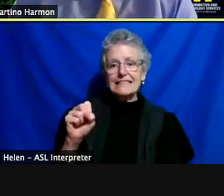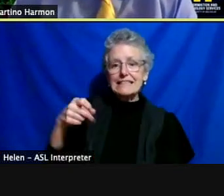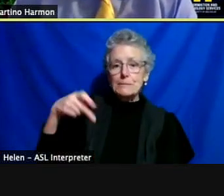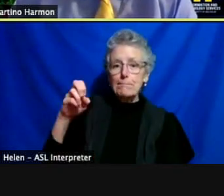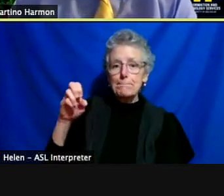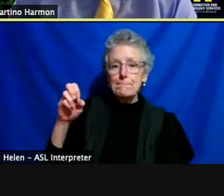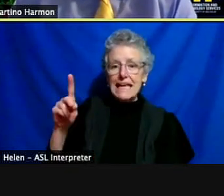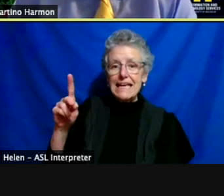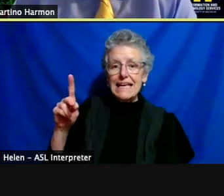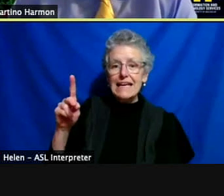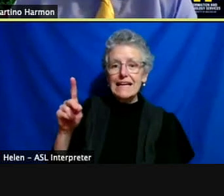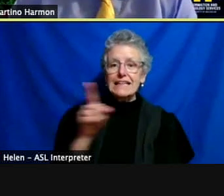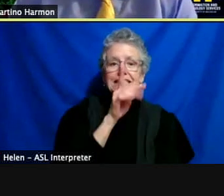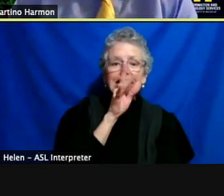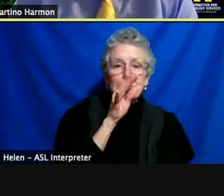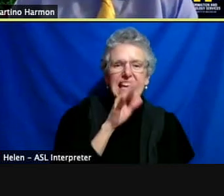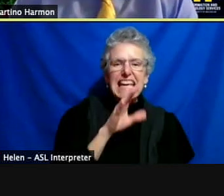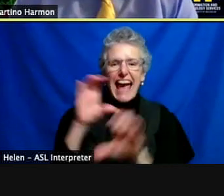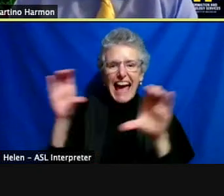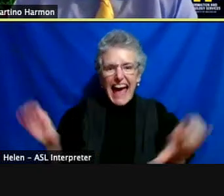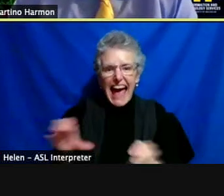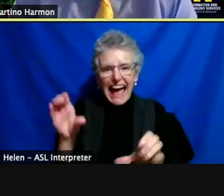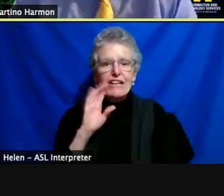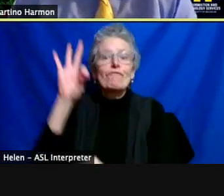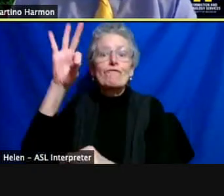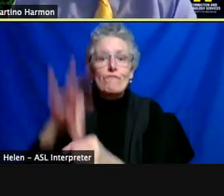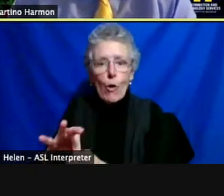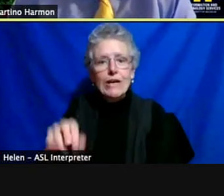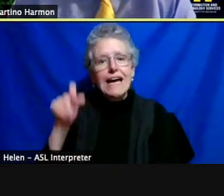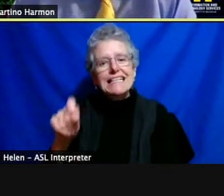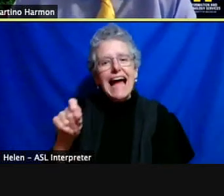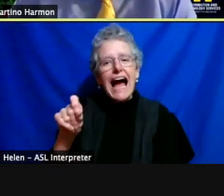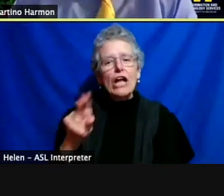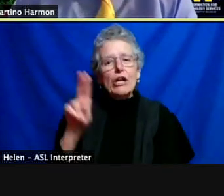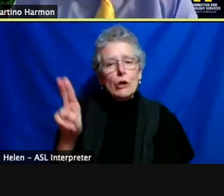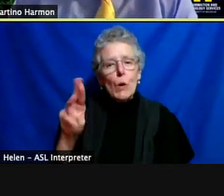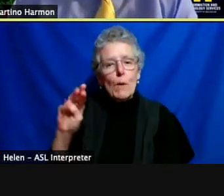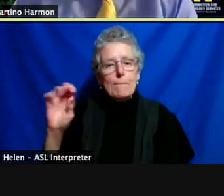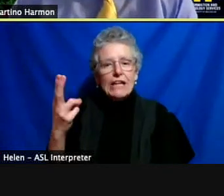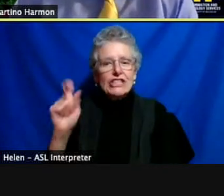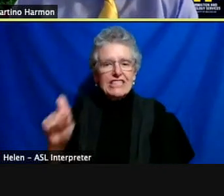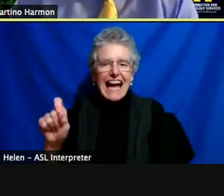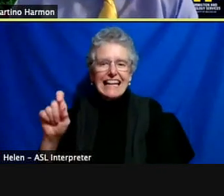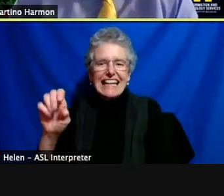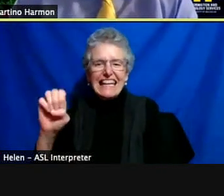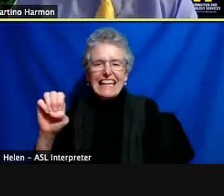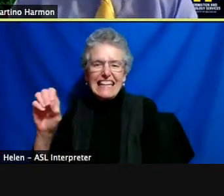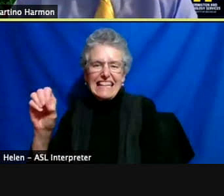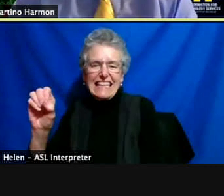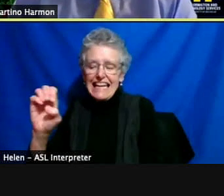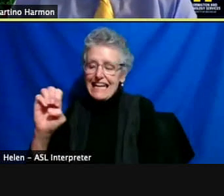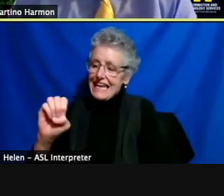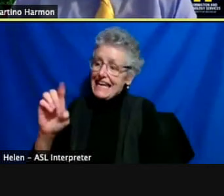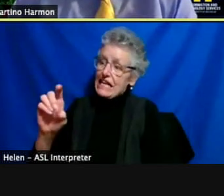Again that speakactvote.umich.edu, with other upcoming events, free courses,